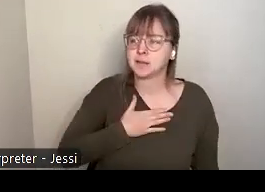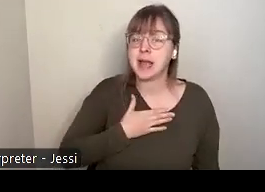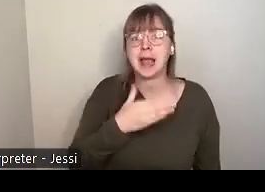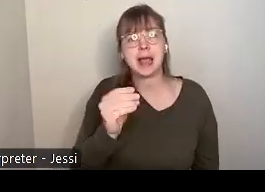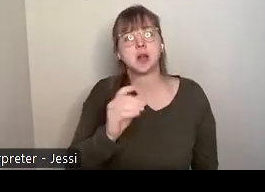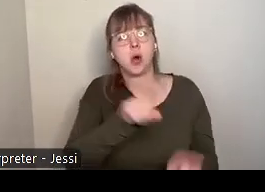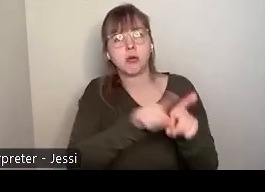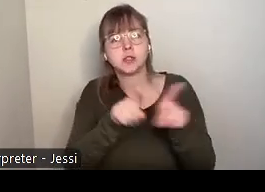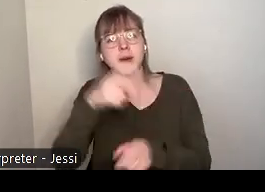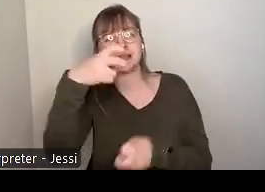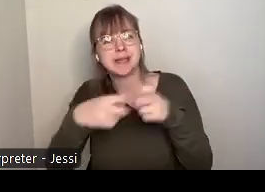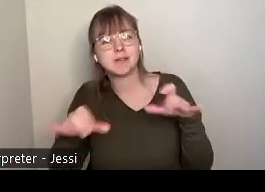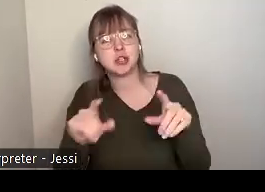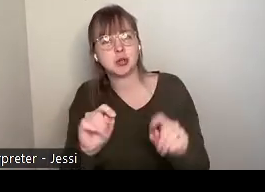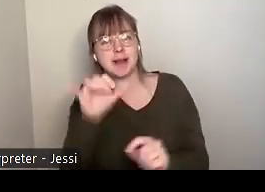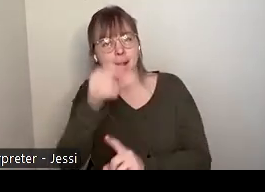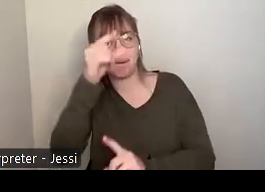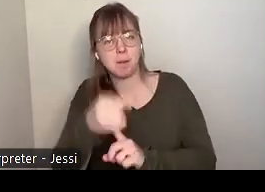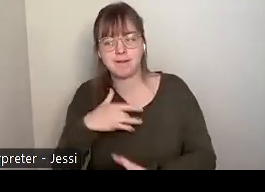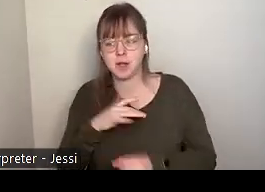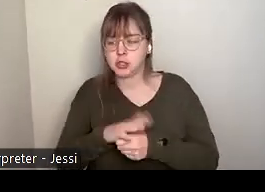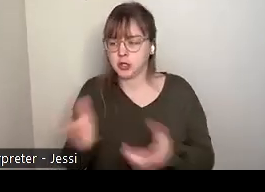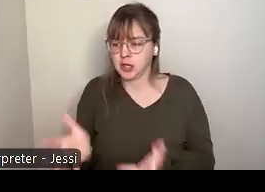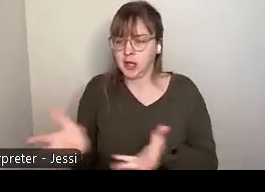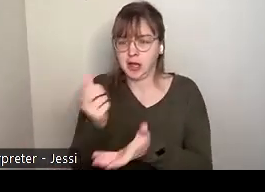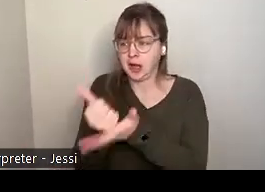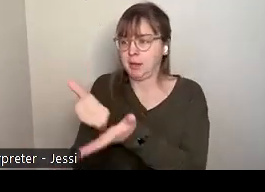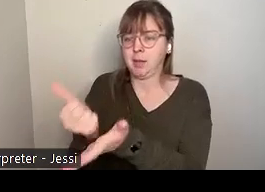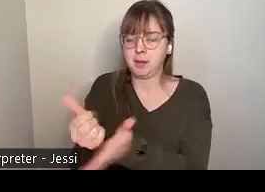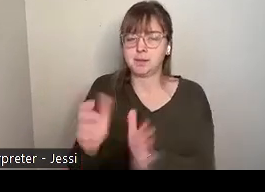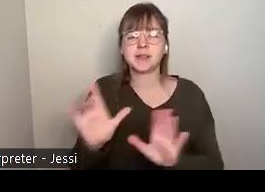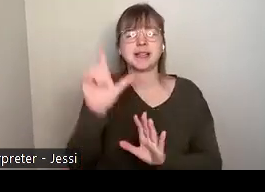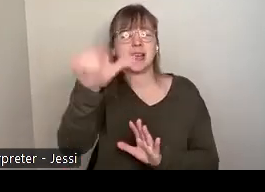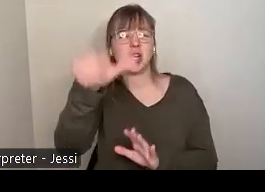pressure and c I realized as I put him into bed that night and I went oh that was not about the